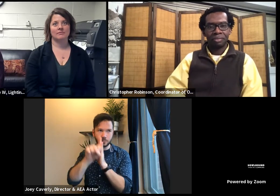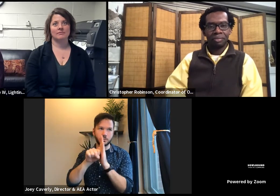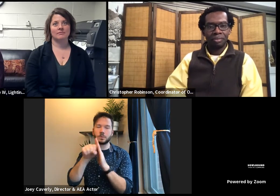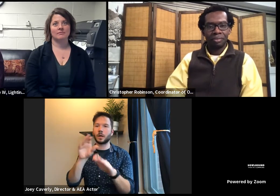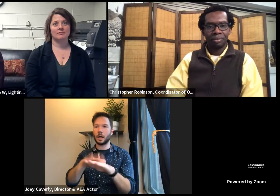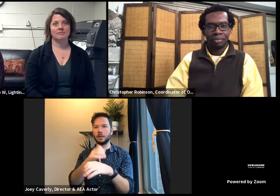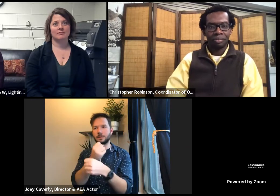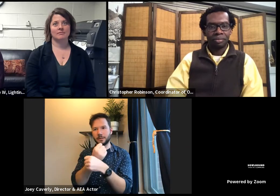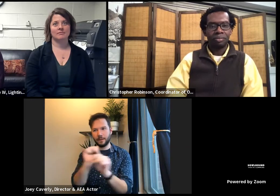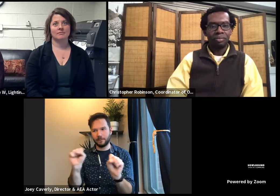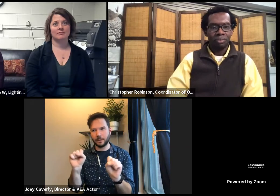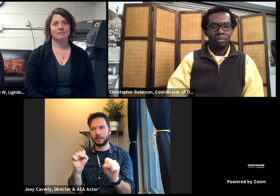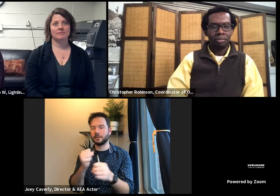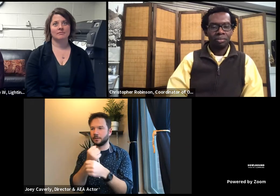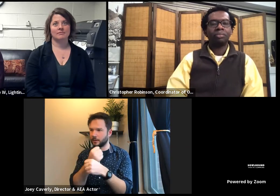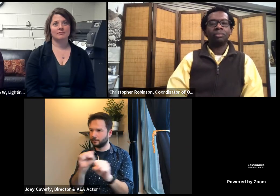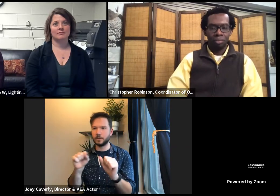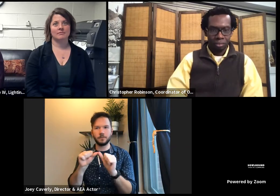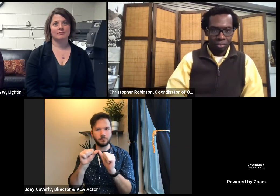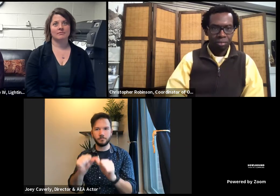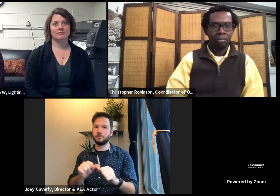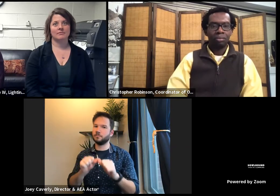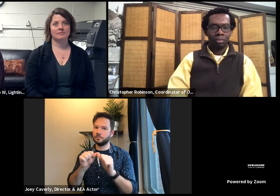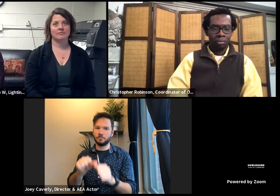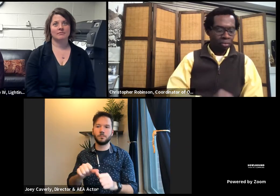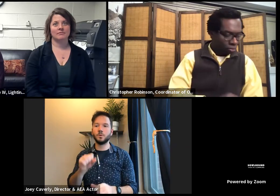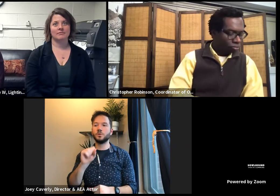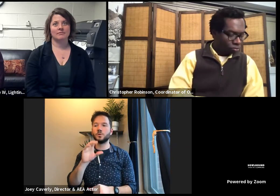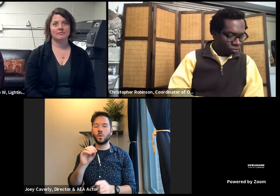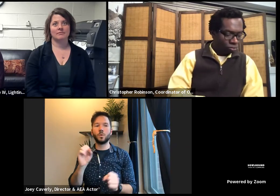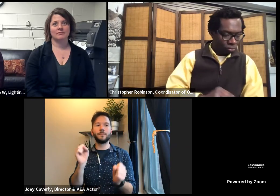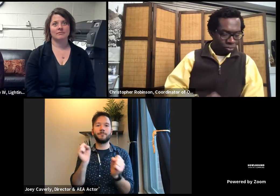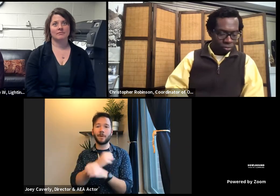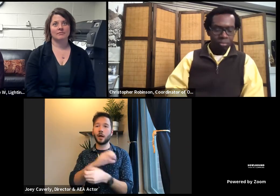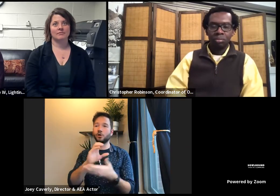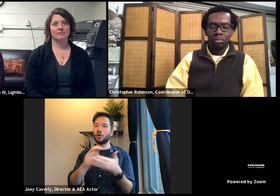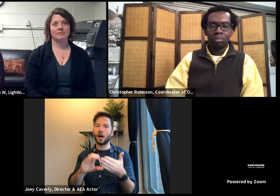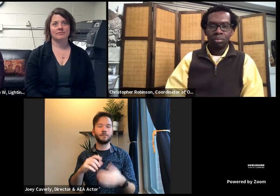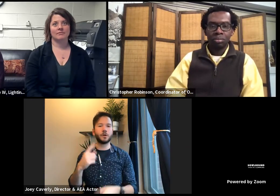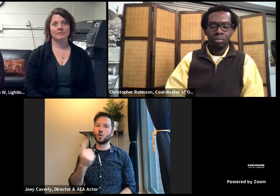that it's a slower process because the number one priority is safety.